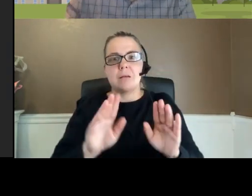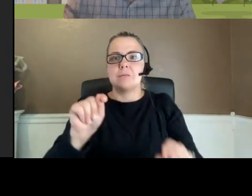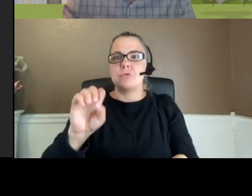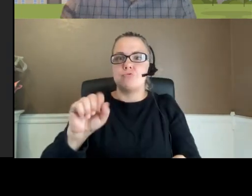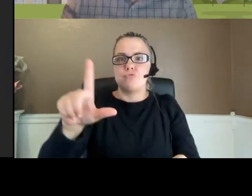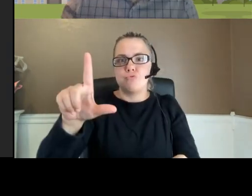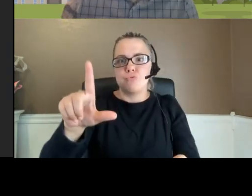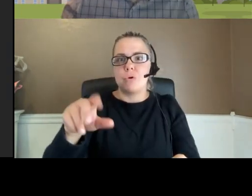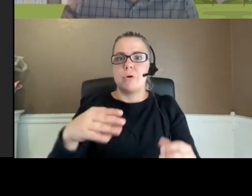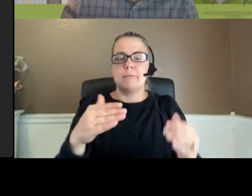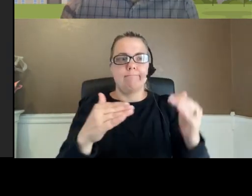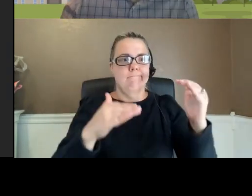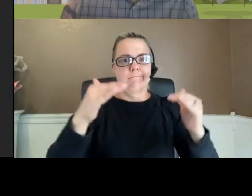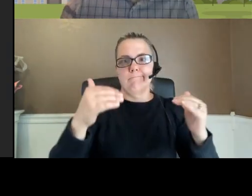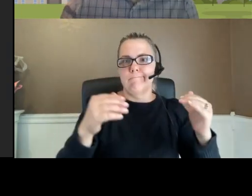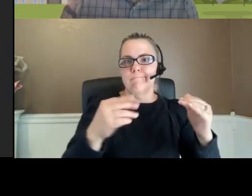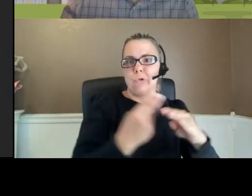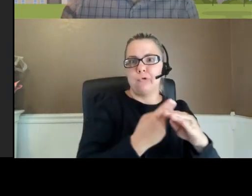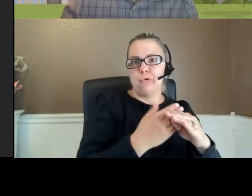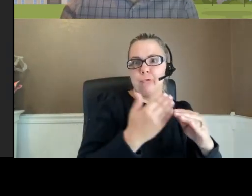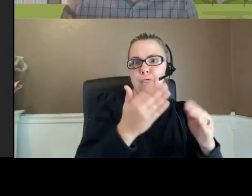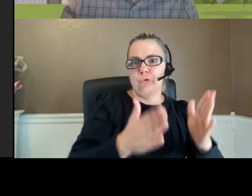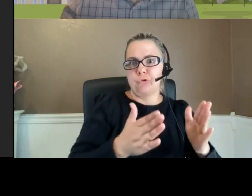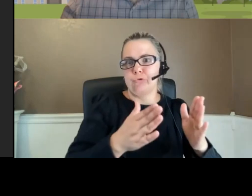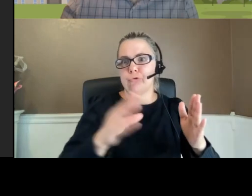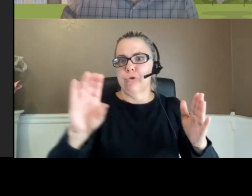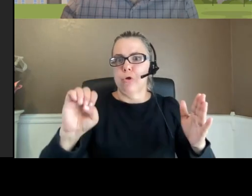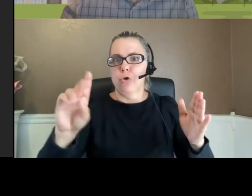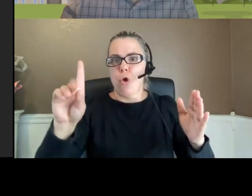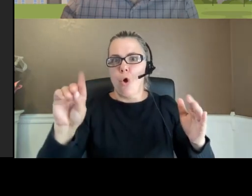user experience and the code, and that's in the WAVE Structure tab and Jon will demonstrate that.